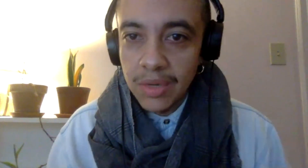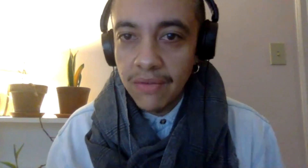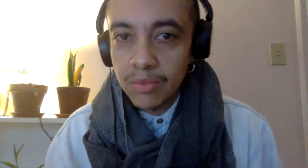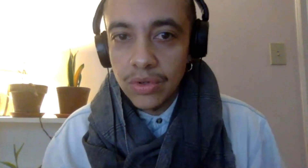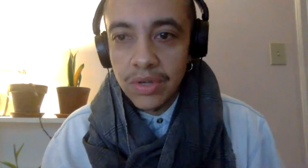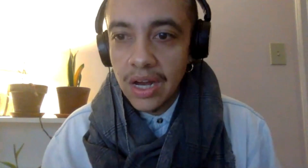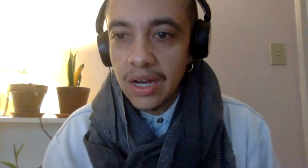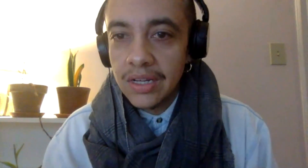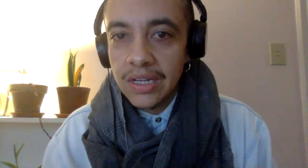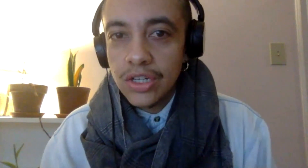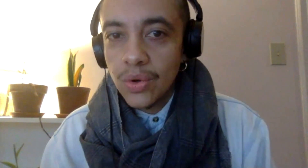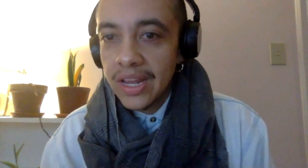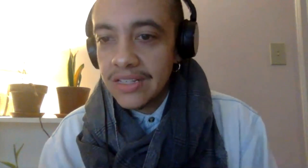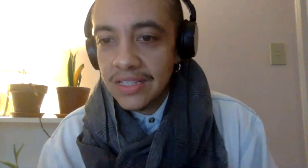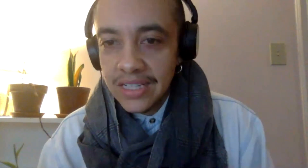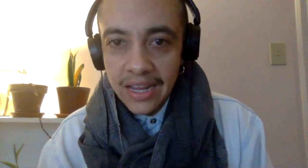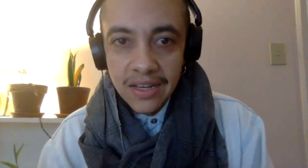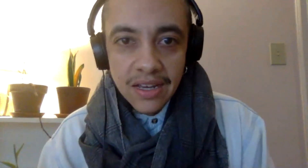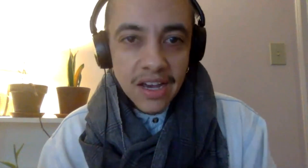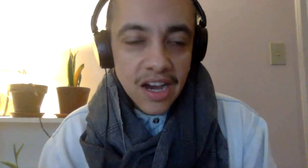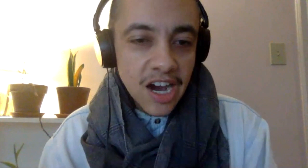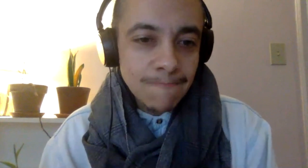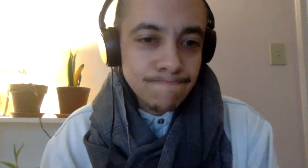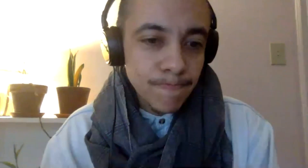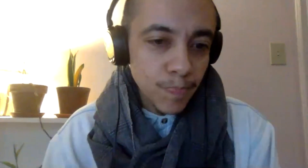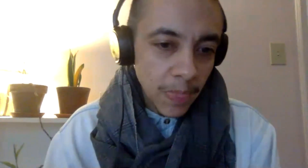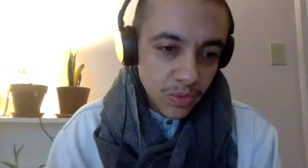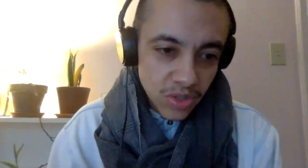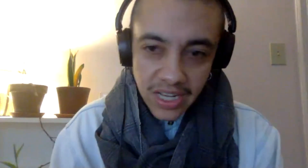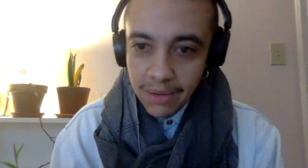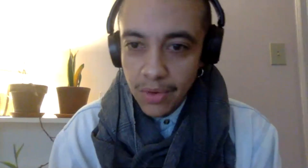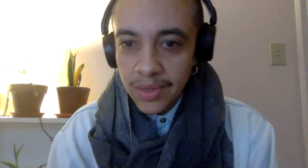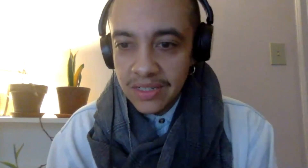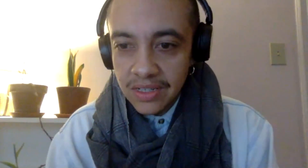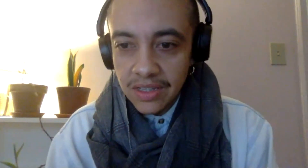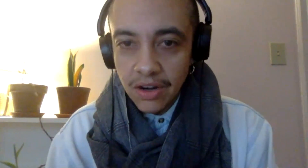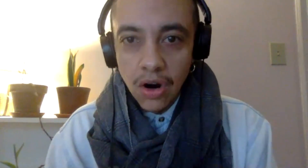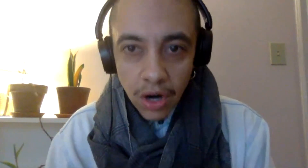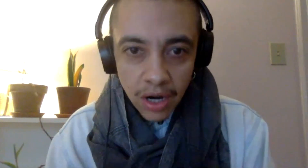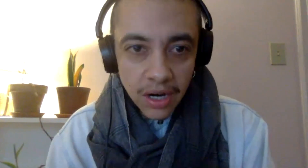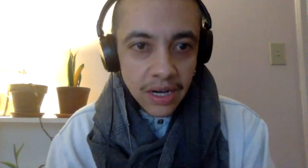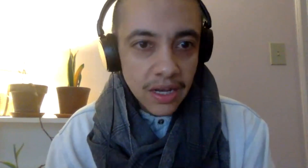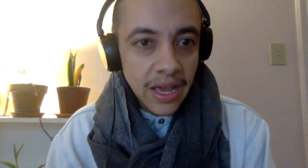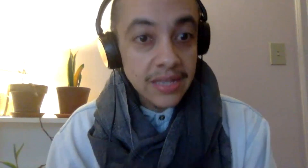comfortable joining us today. So we'll just take a moment. There are ASL